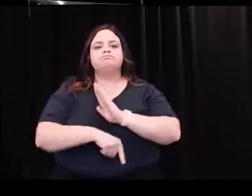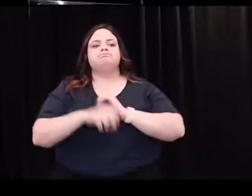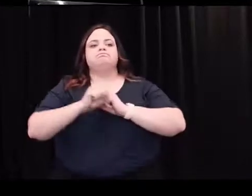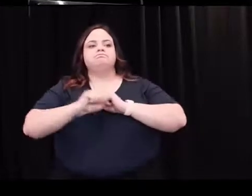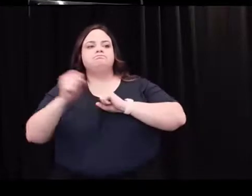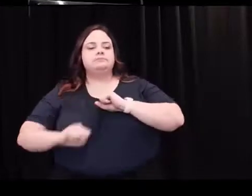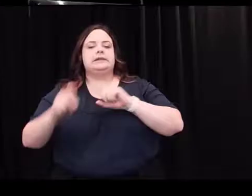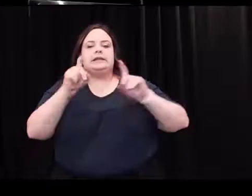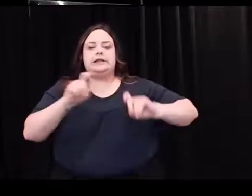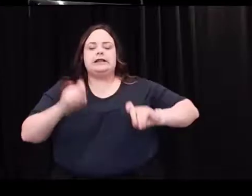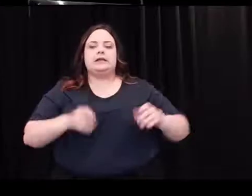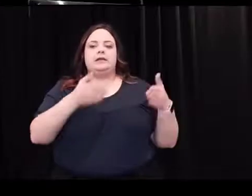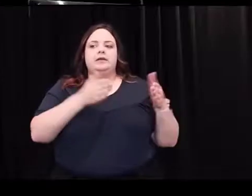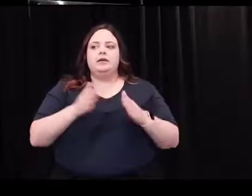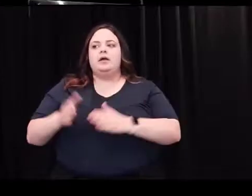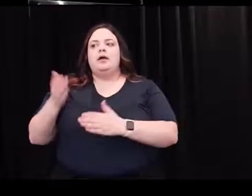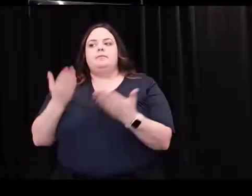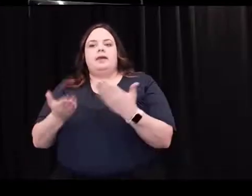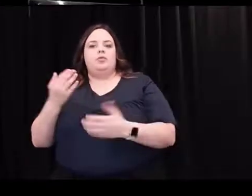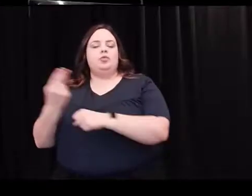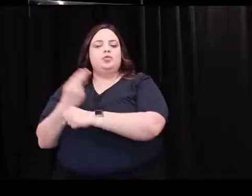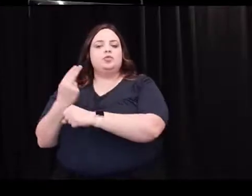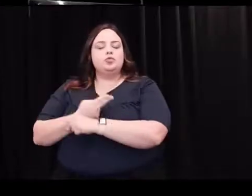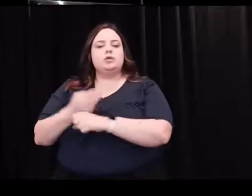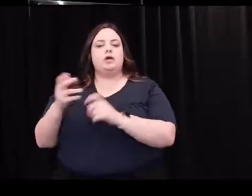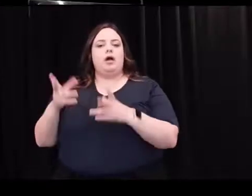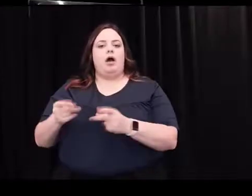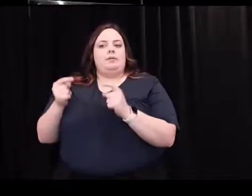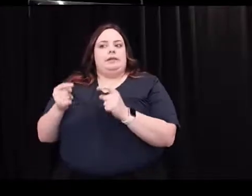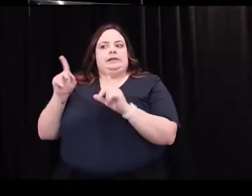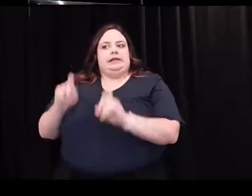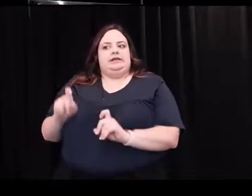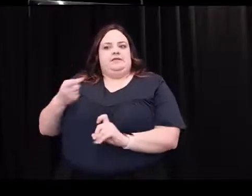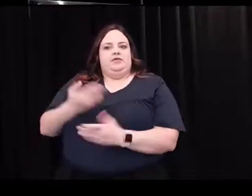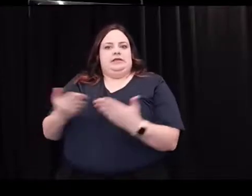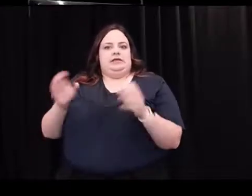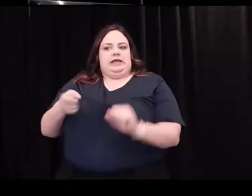where we're using automatic testing for the things that it can find and then the other